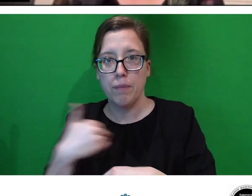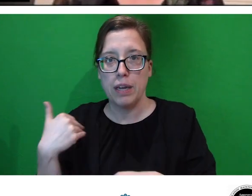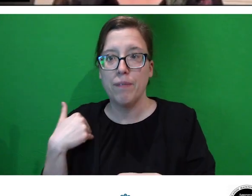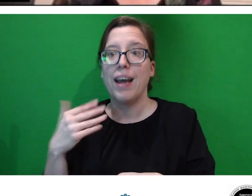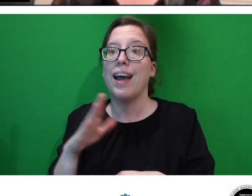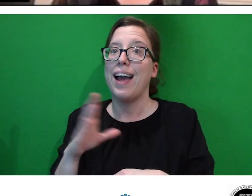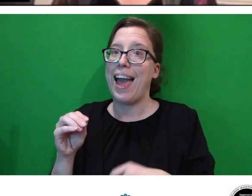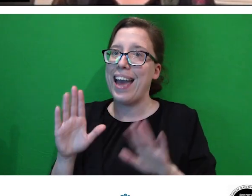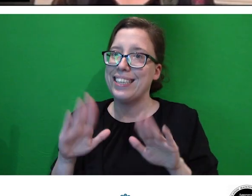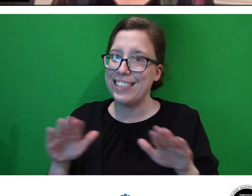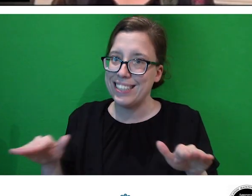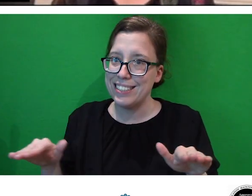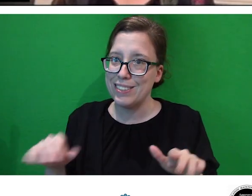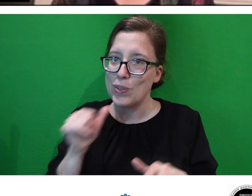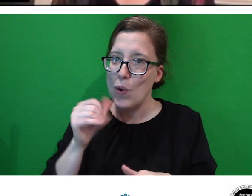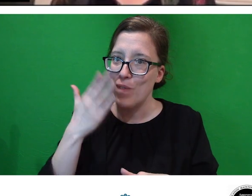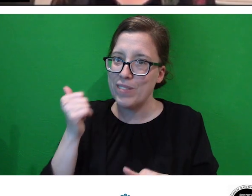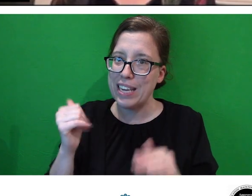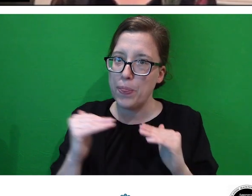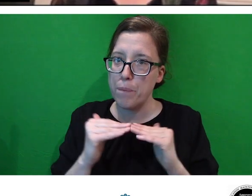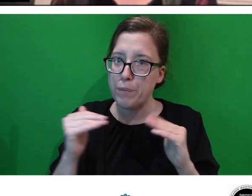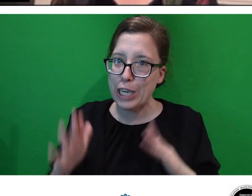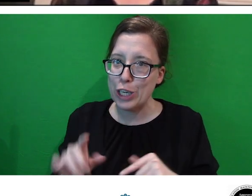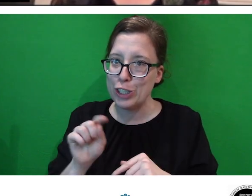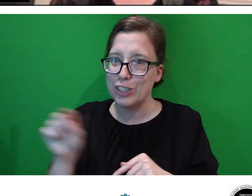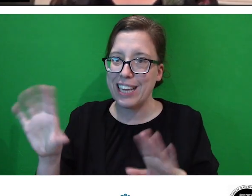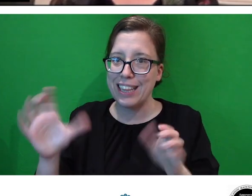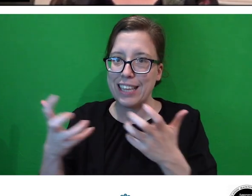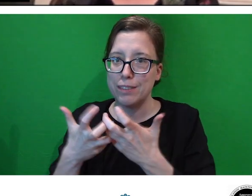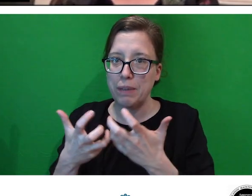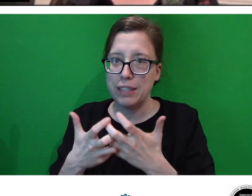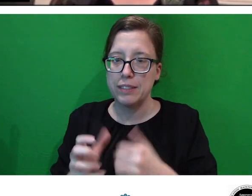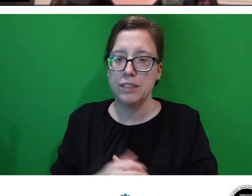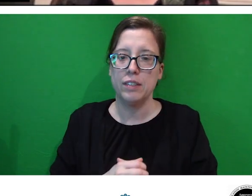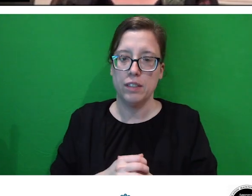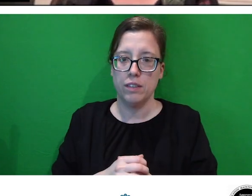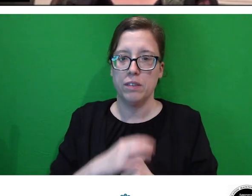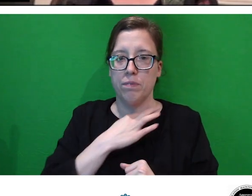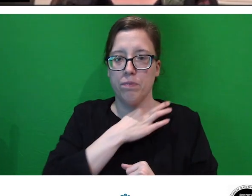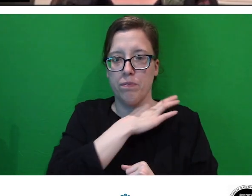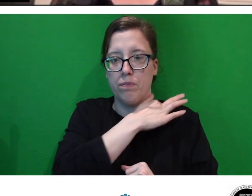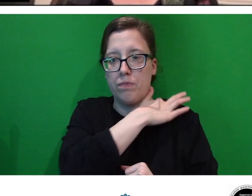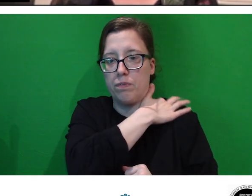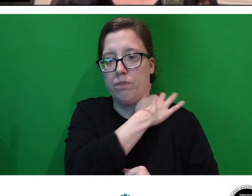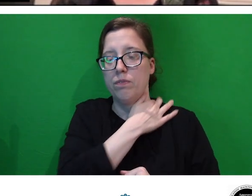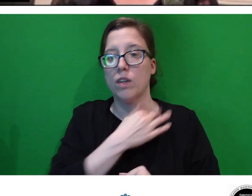preachy. Who should be partners? Family members, parents, educational team members,